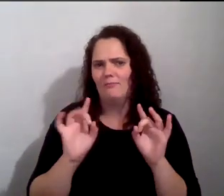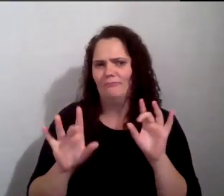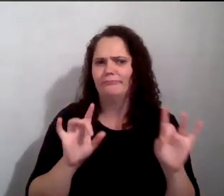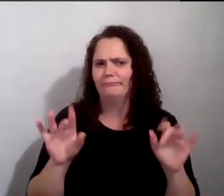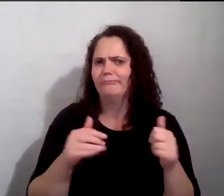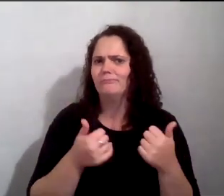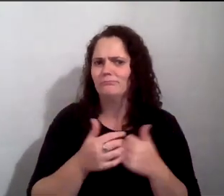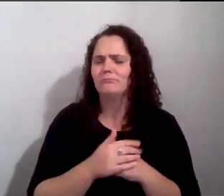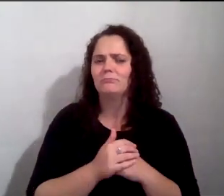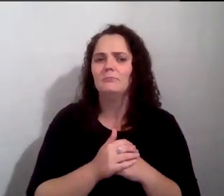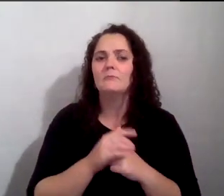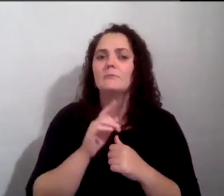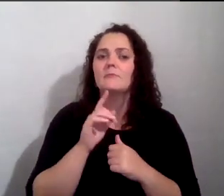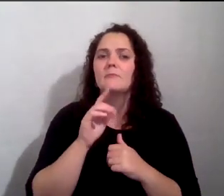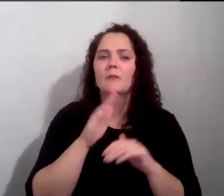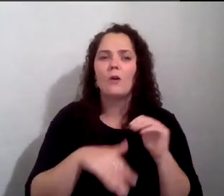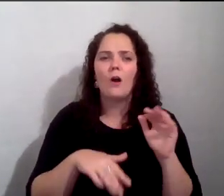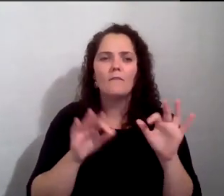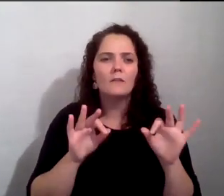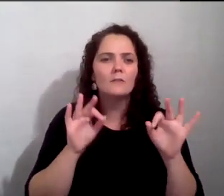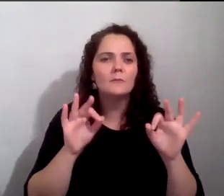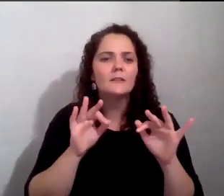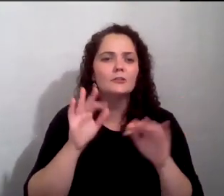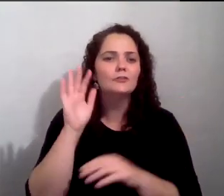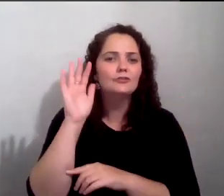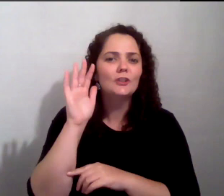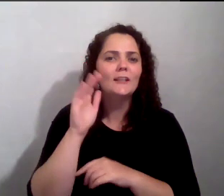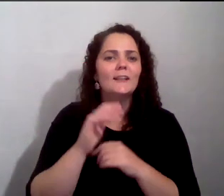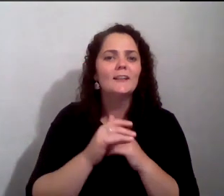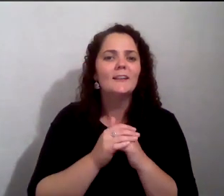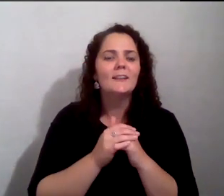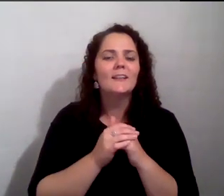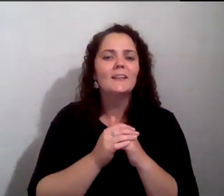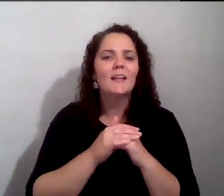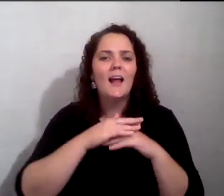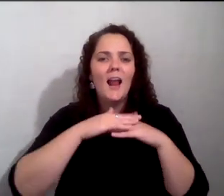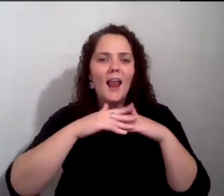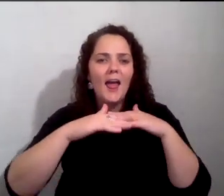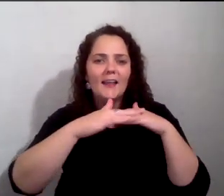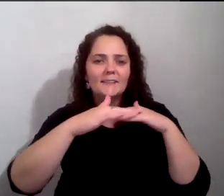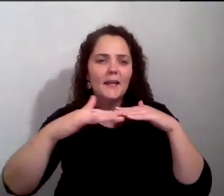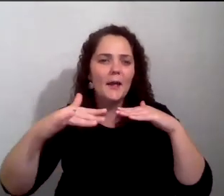specific cultural context. Now there's an entire wonderful gallery,